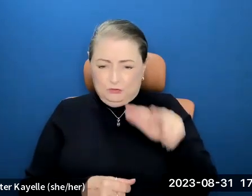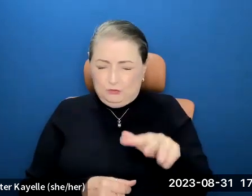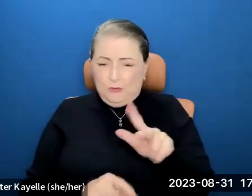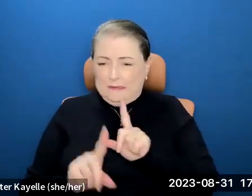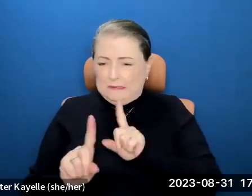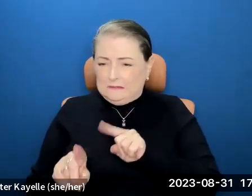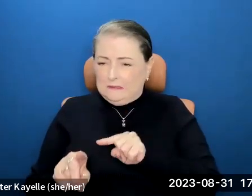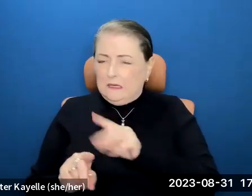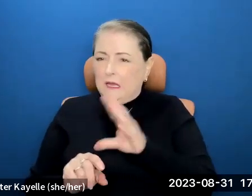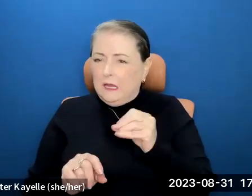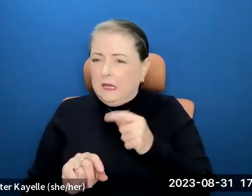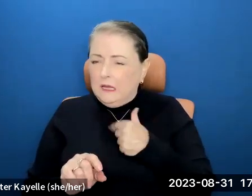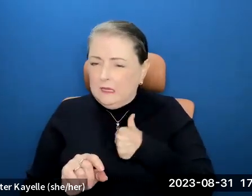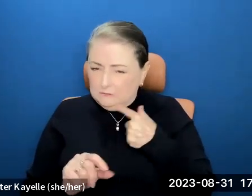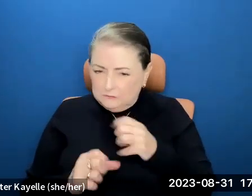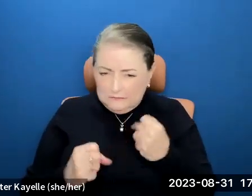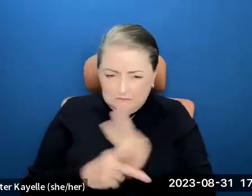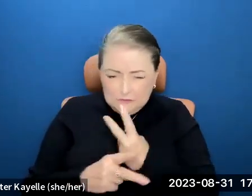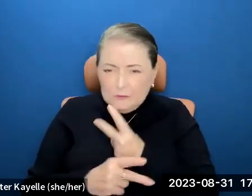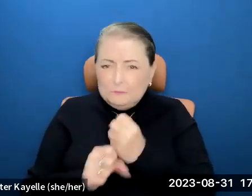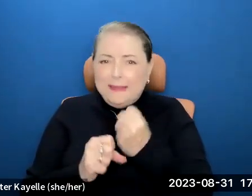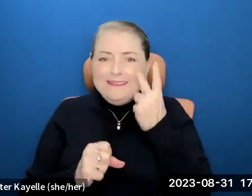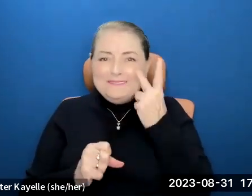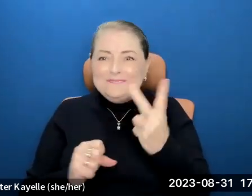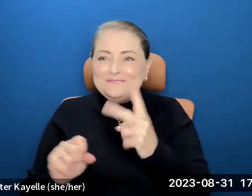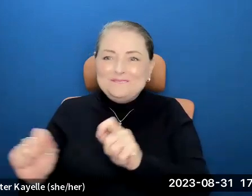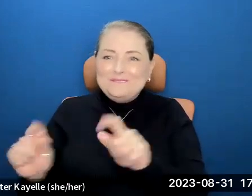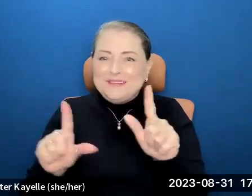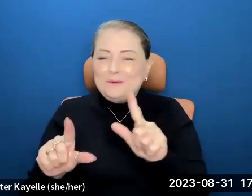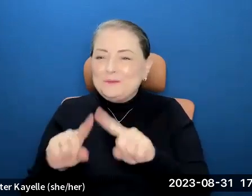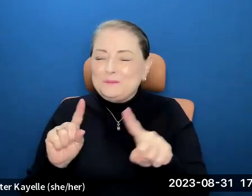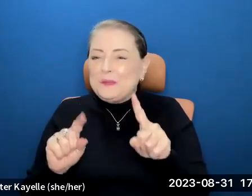um and I will see if I can figure out how to make that visible um but if not I can follow